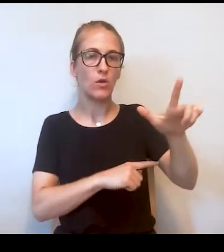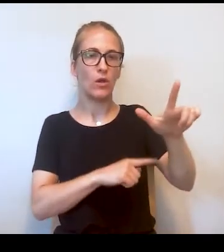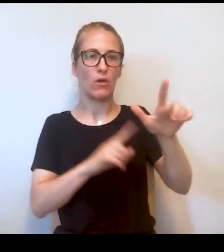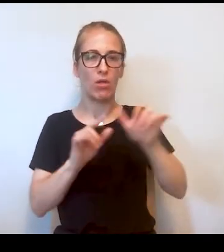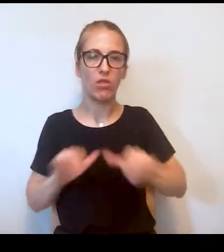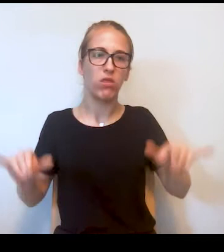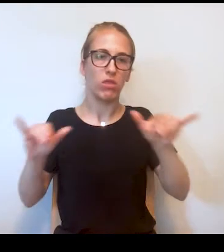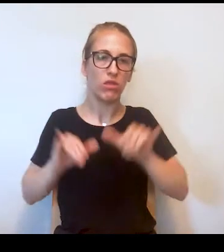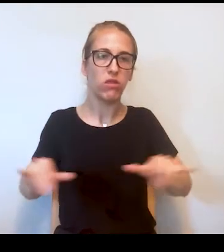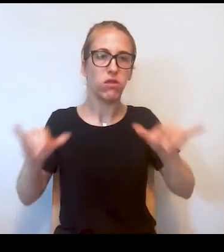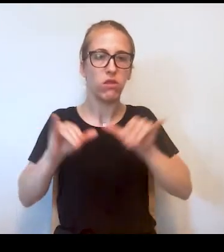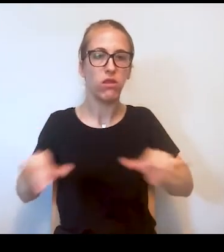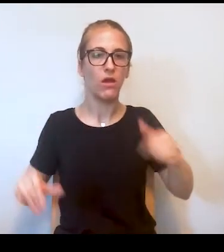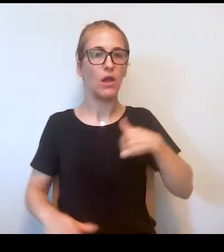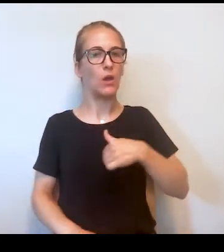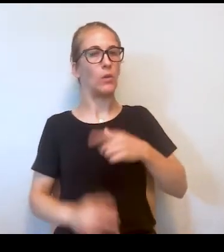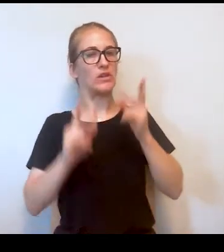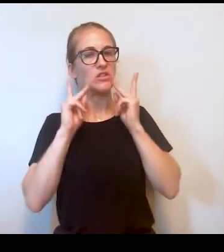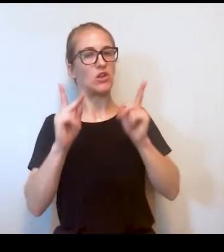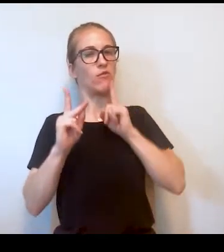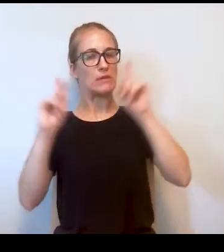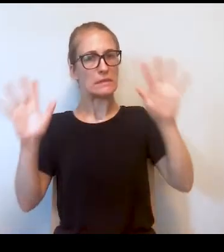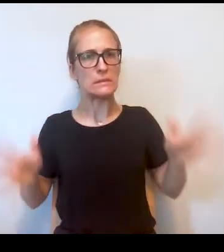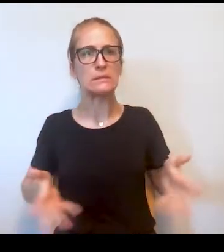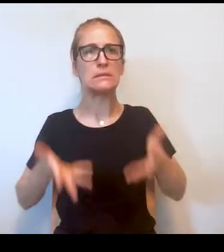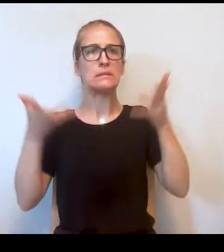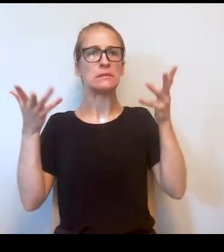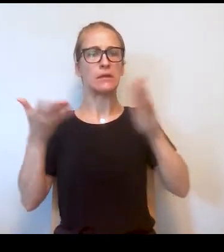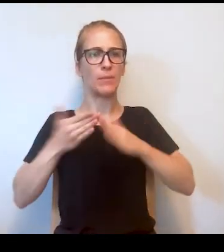we saw picking up speed at the turn of the century.